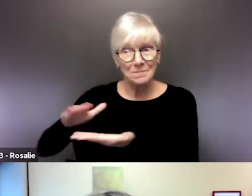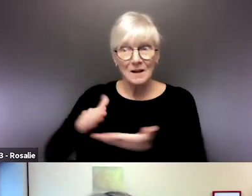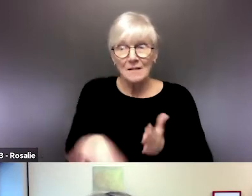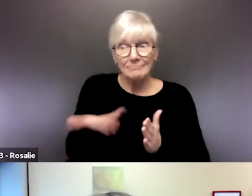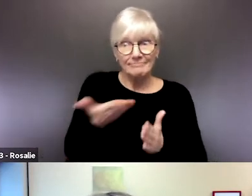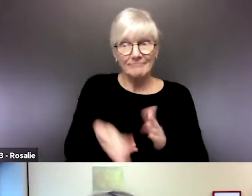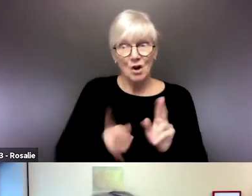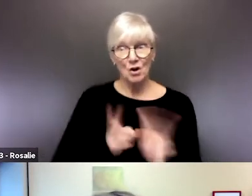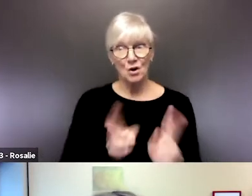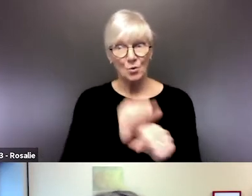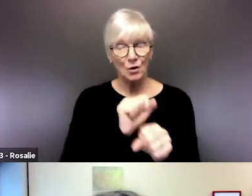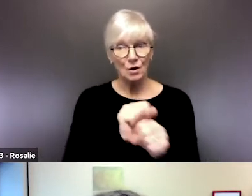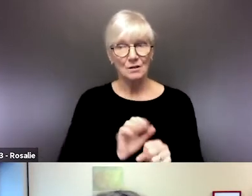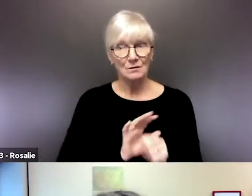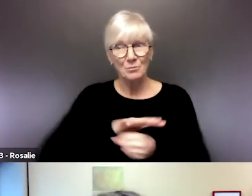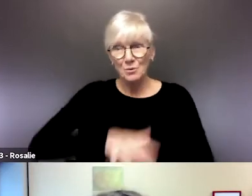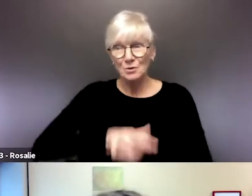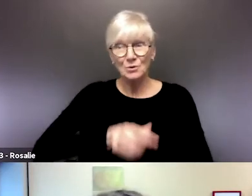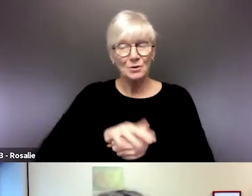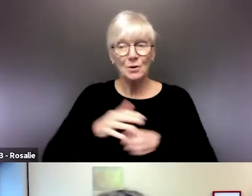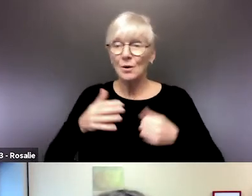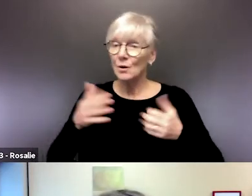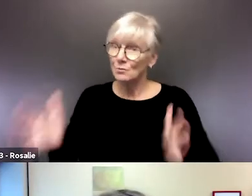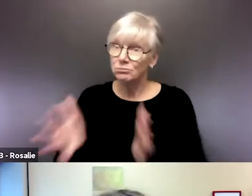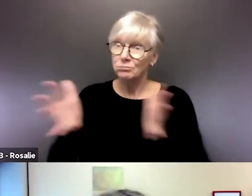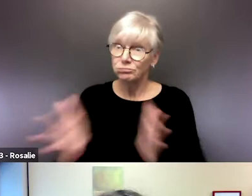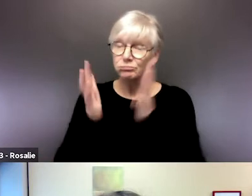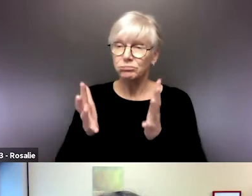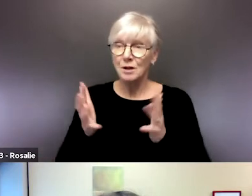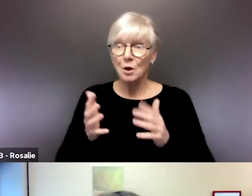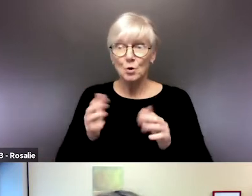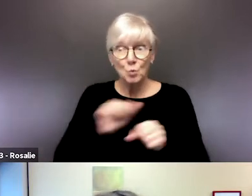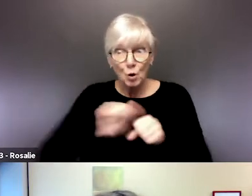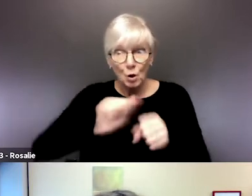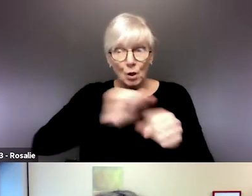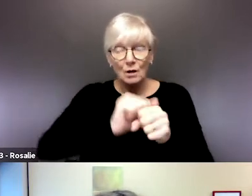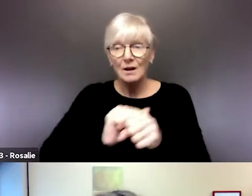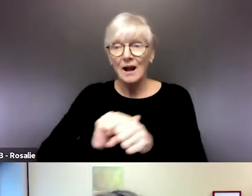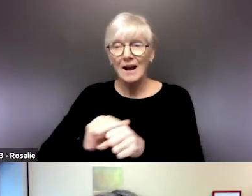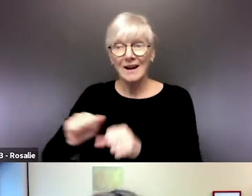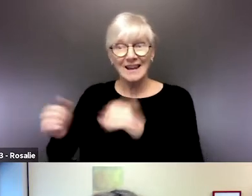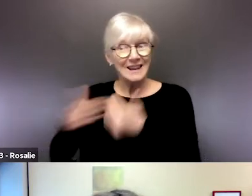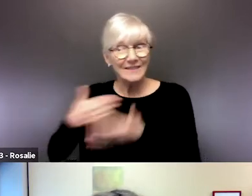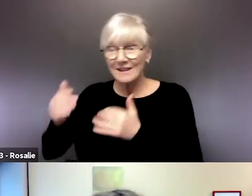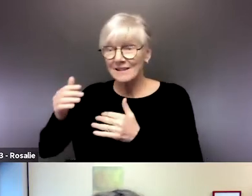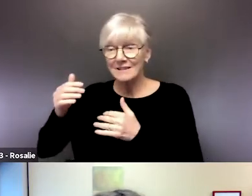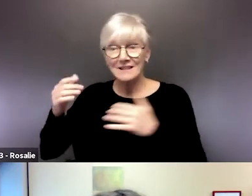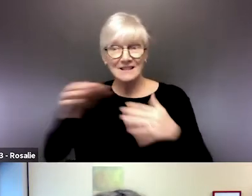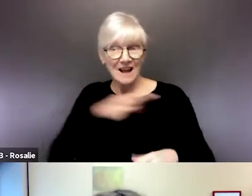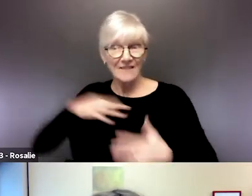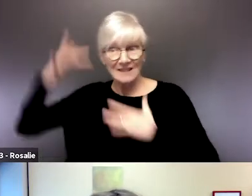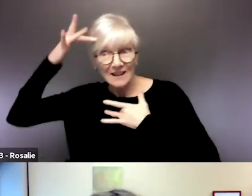and often to do more with less staff. These contradictory issues undermine the credibility